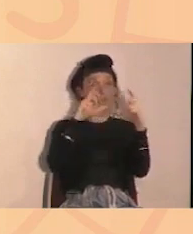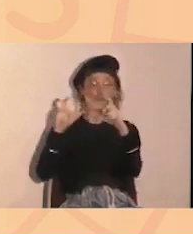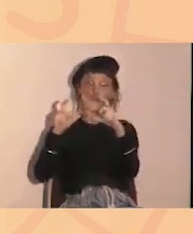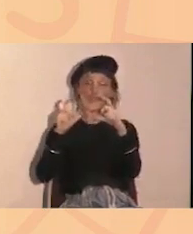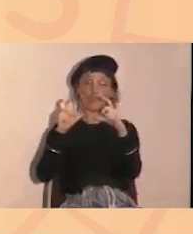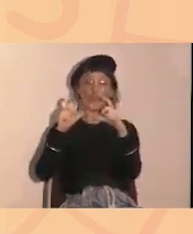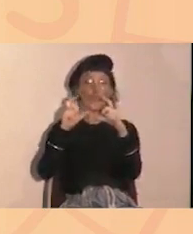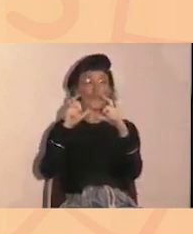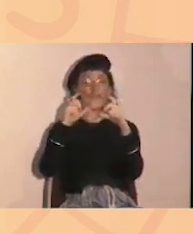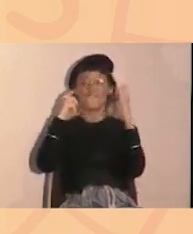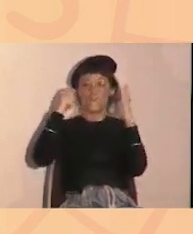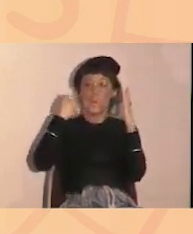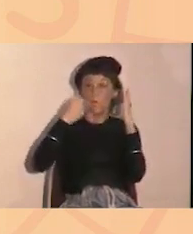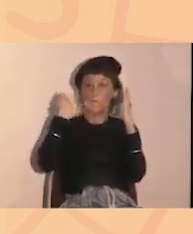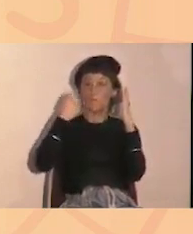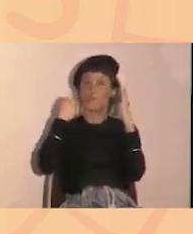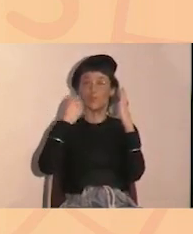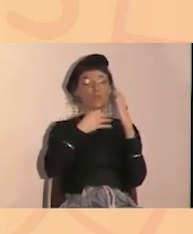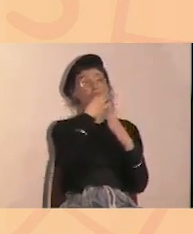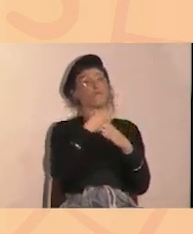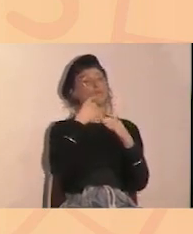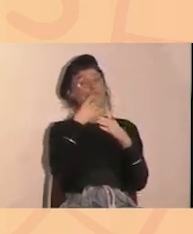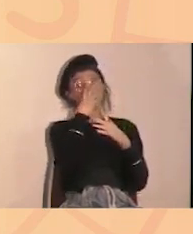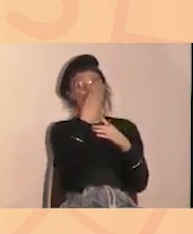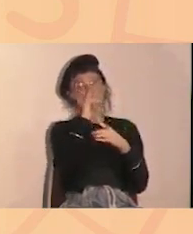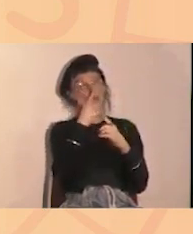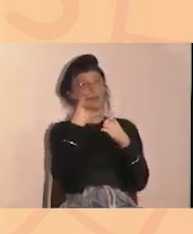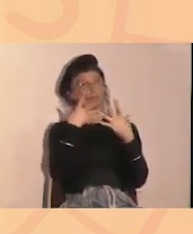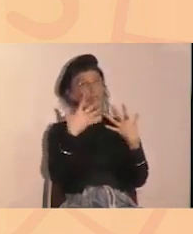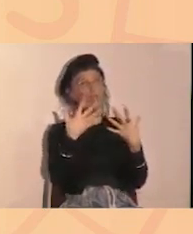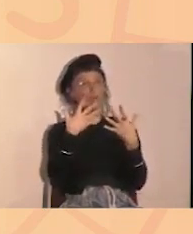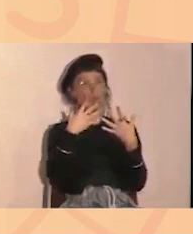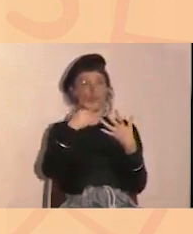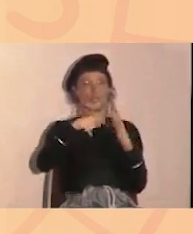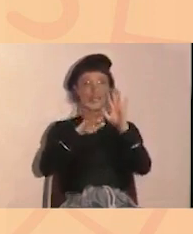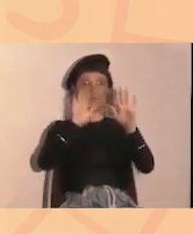There's quite a few photos that I can't show of this exhibition just because of people who have passed away.